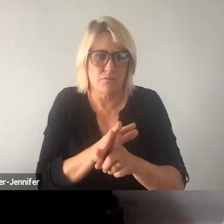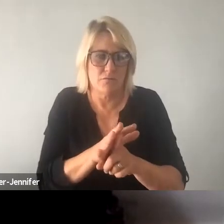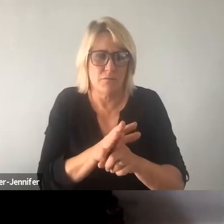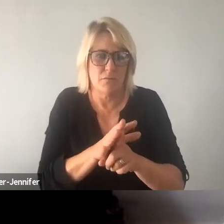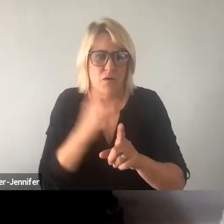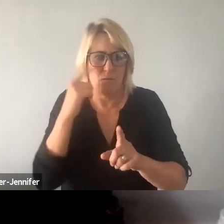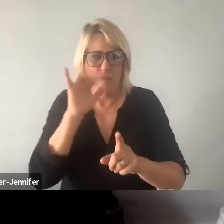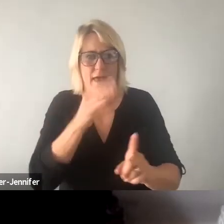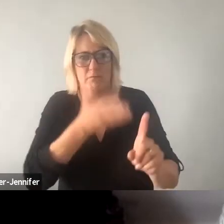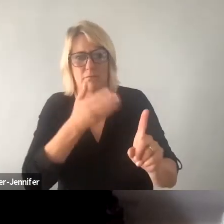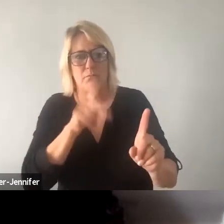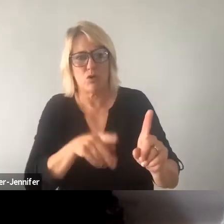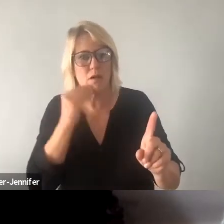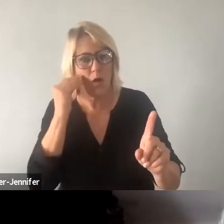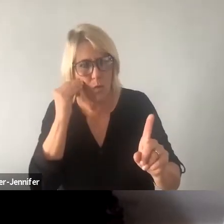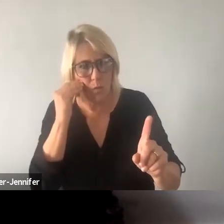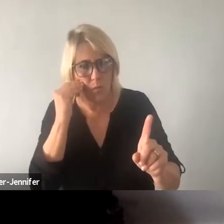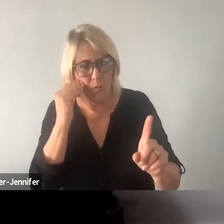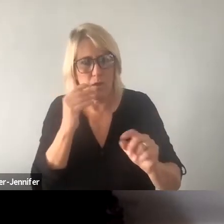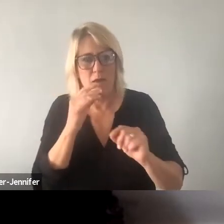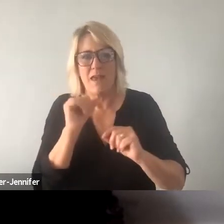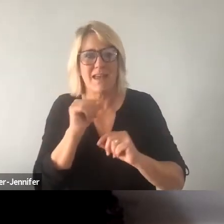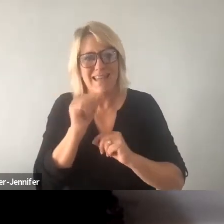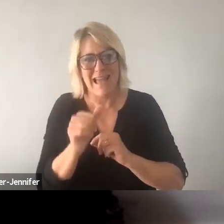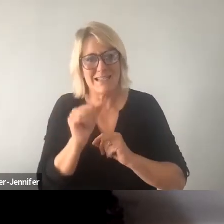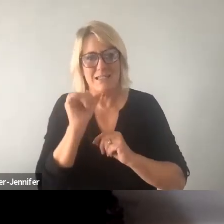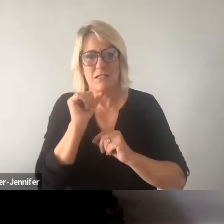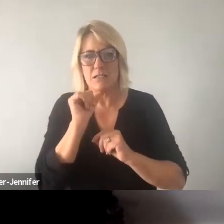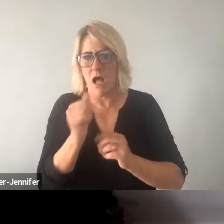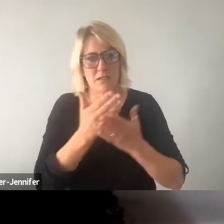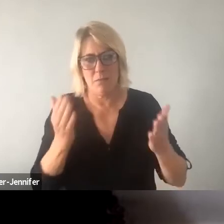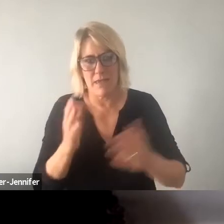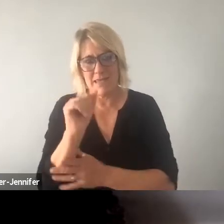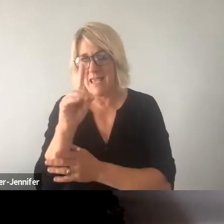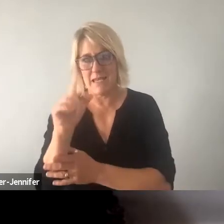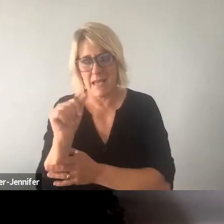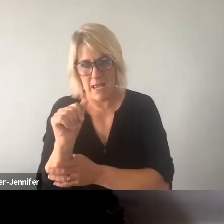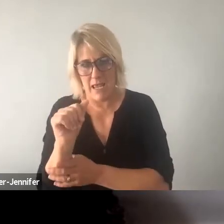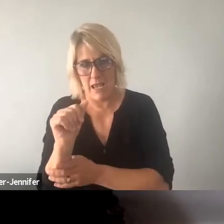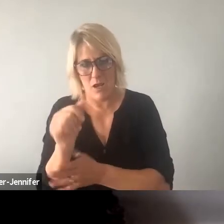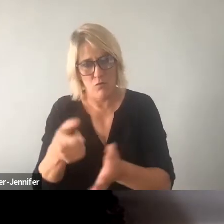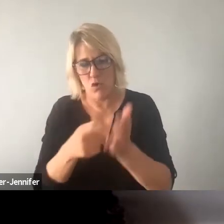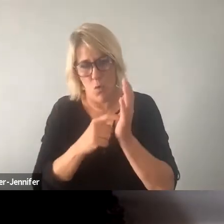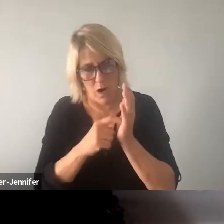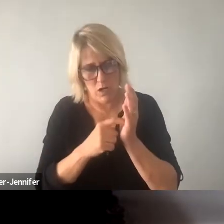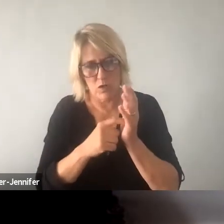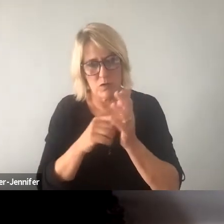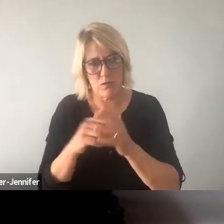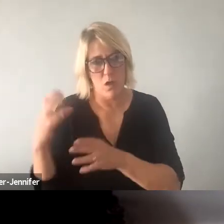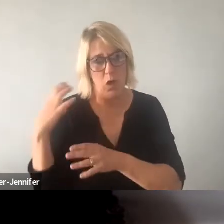accommodations like working from home or things to reduce the chance of bringing that exposure to that person